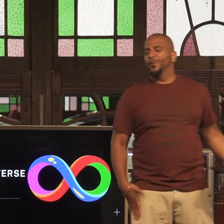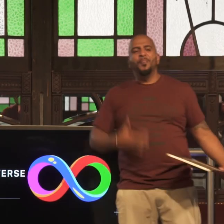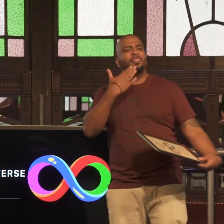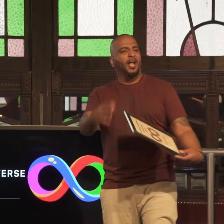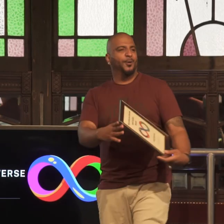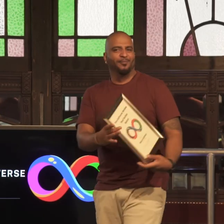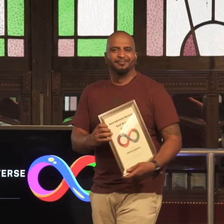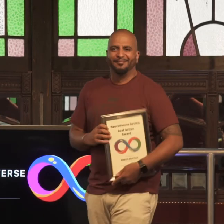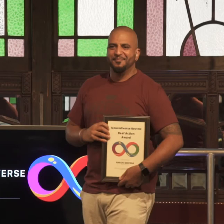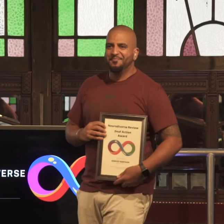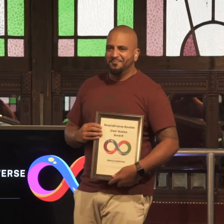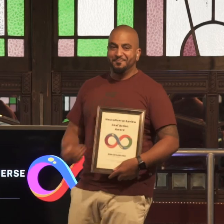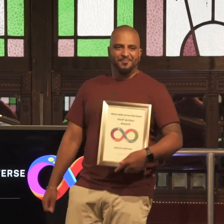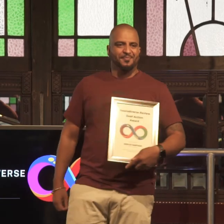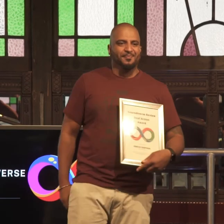So I'm glad to get another one. Thank you very much.